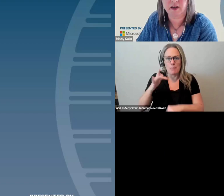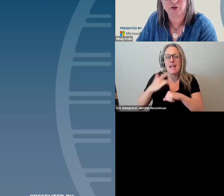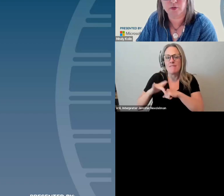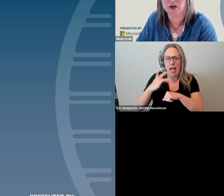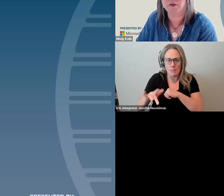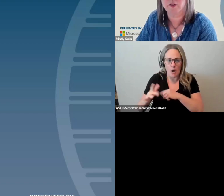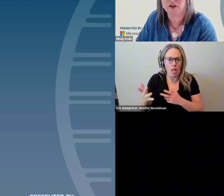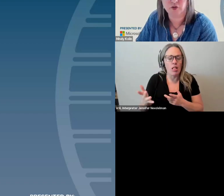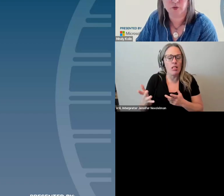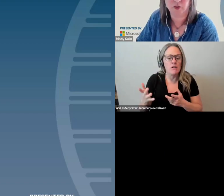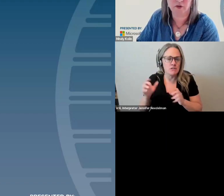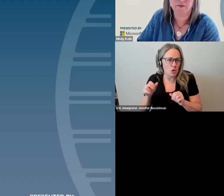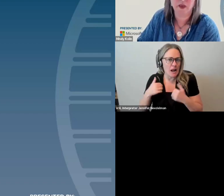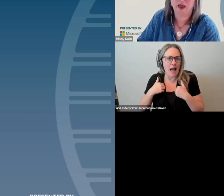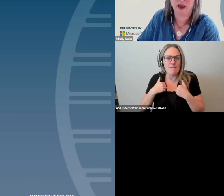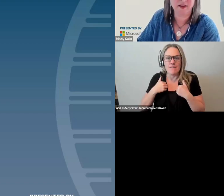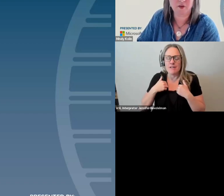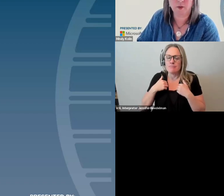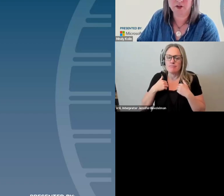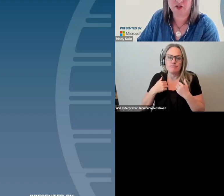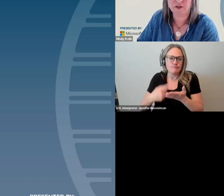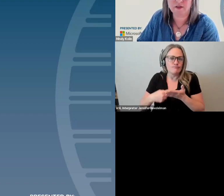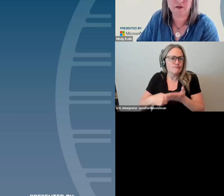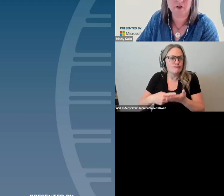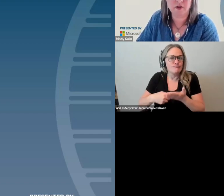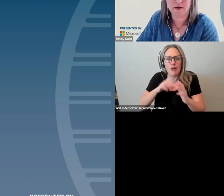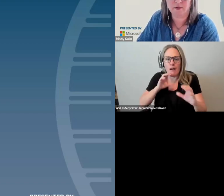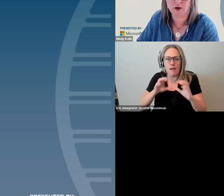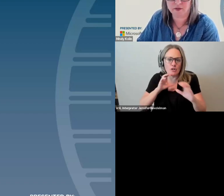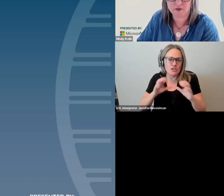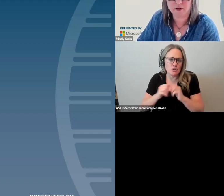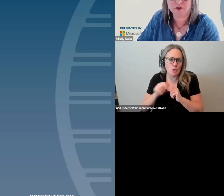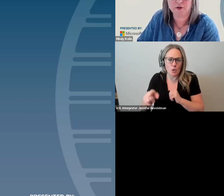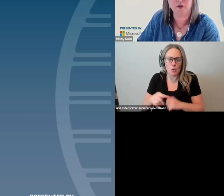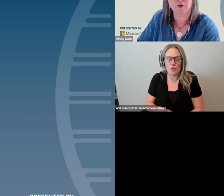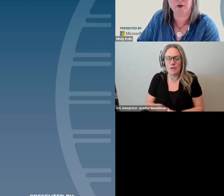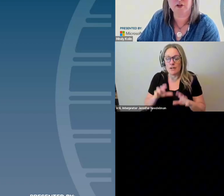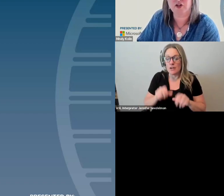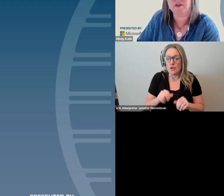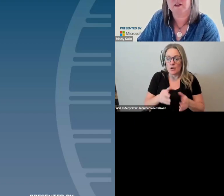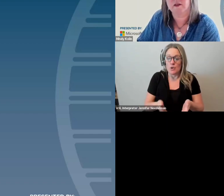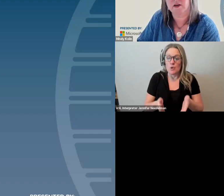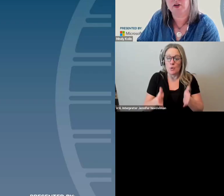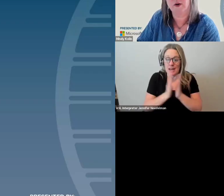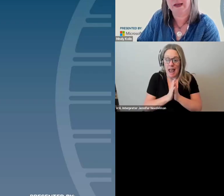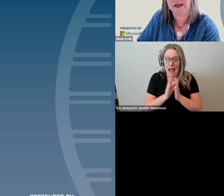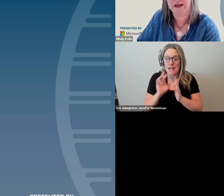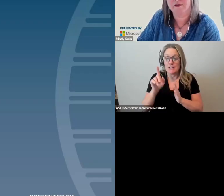to having a casual conversation with you, ask questions. You can also include those questions in the